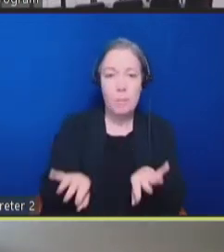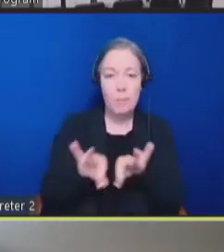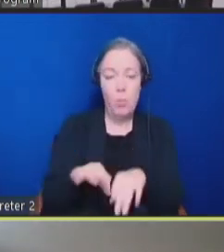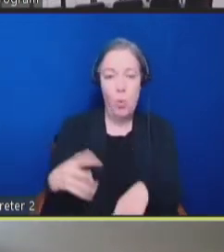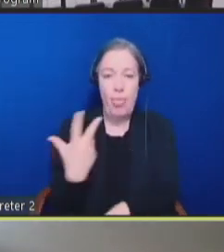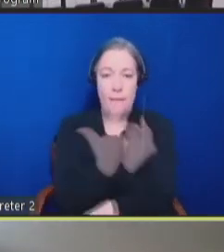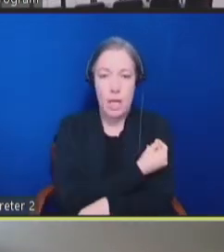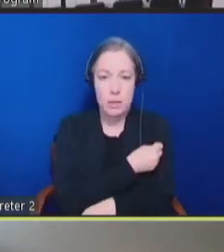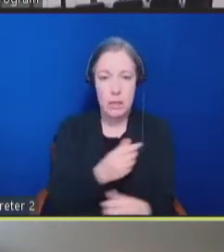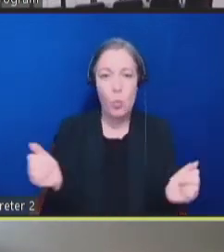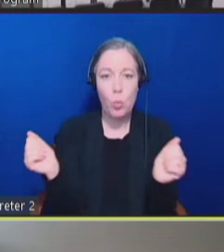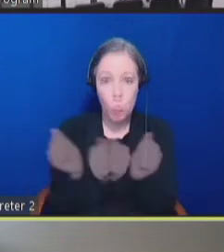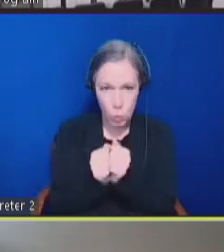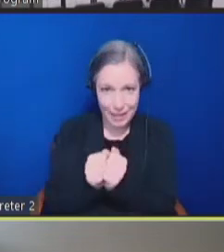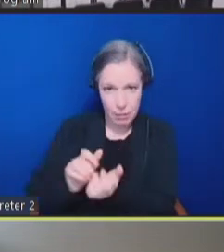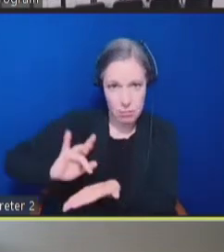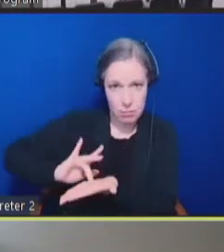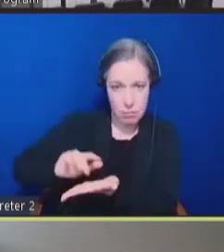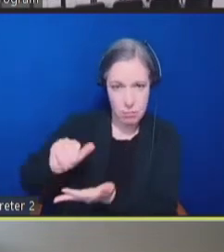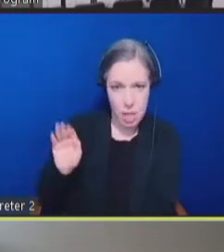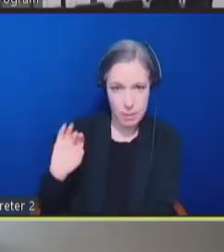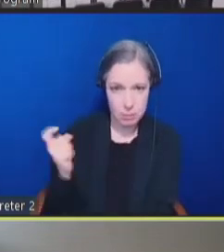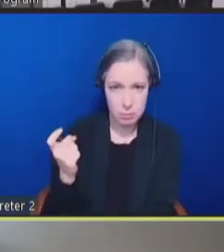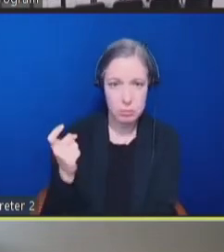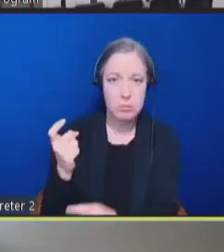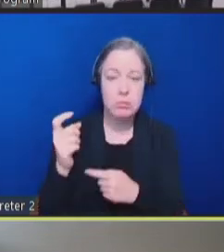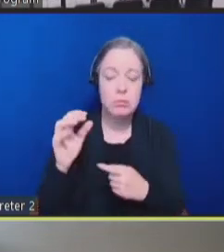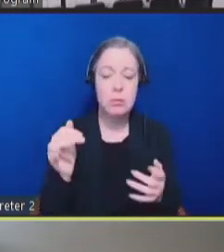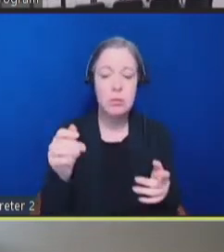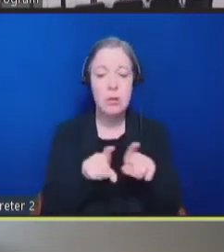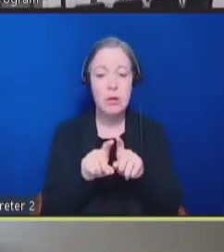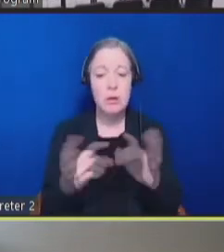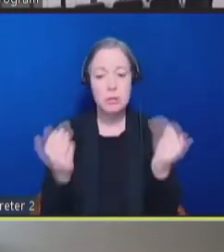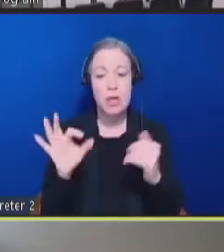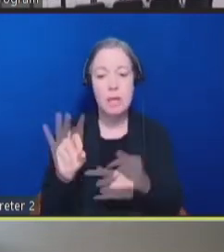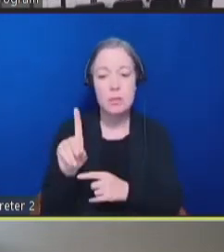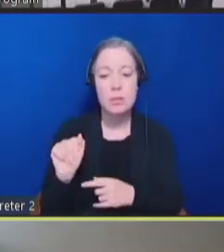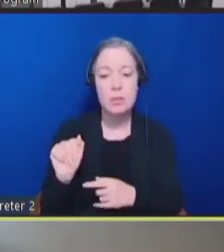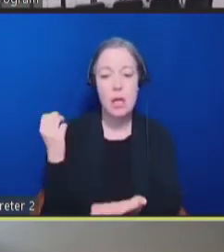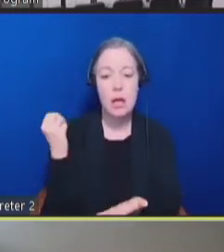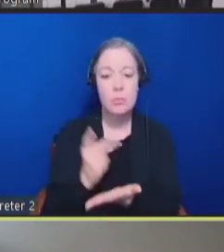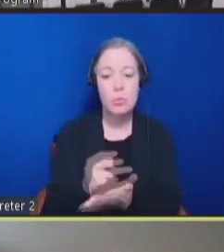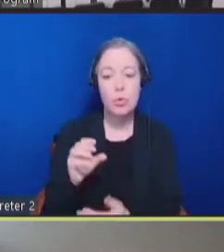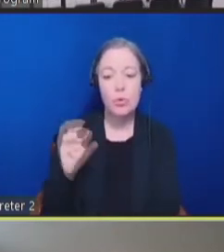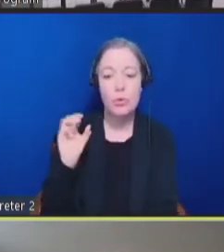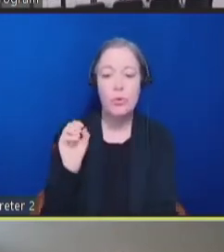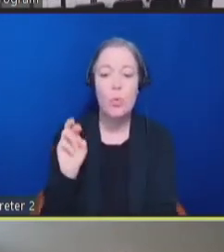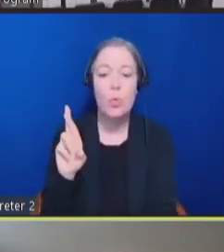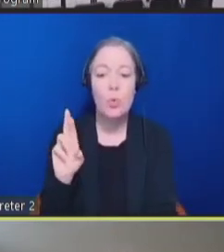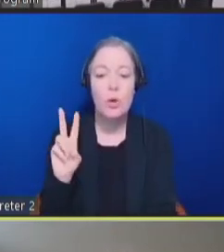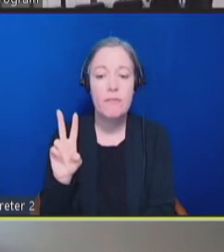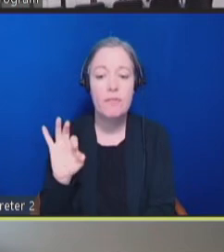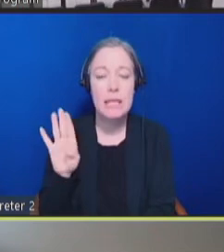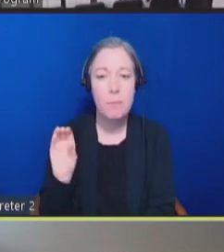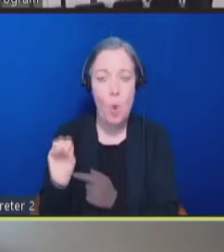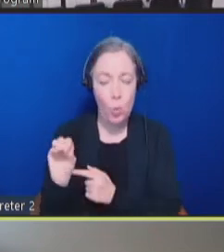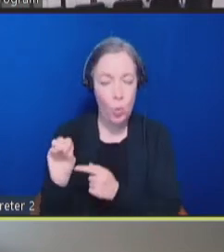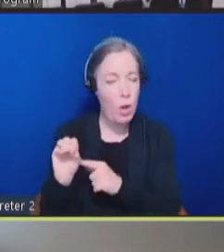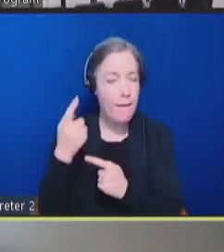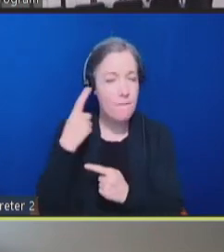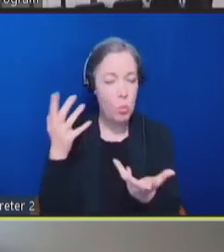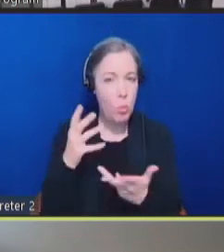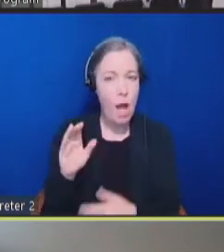On July 27th, FDA approved ERVEBO, a vaccine for the prevention of Ebola virus disease. And as